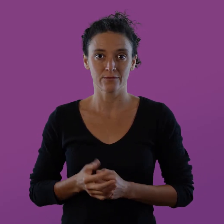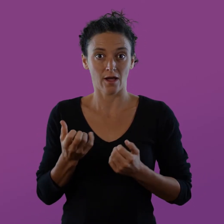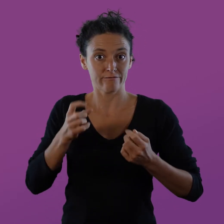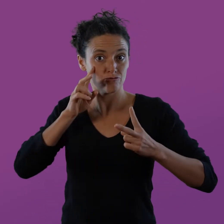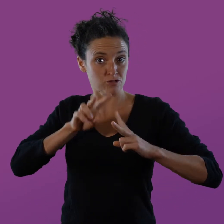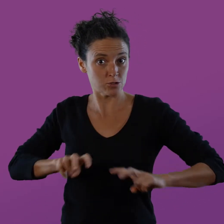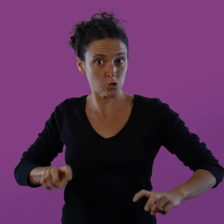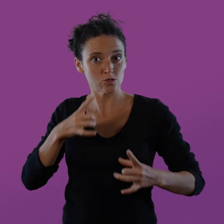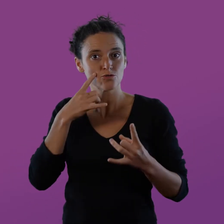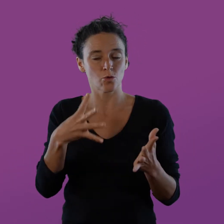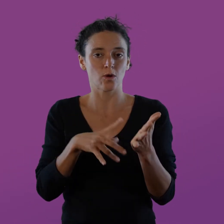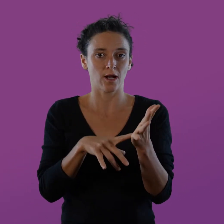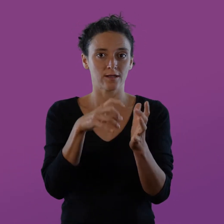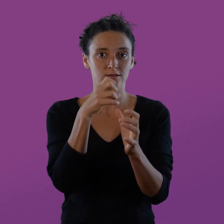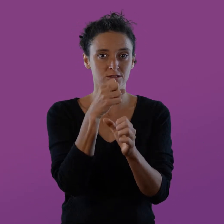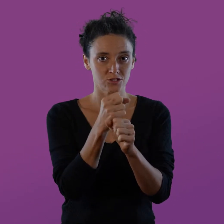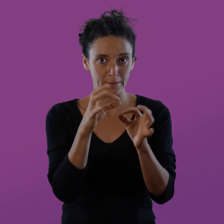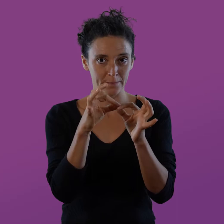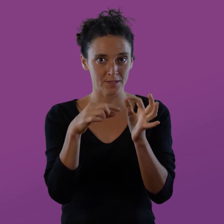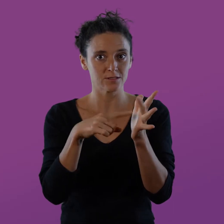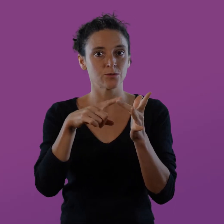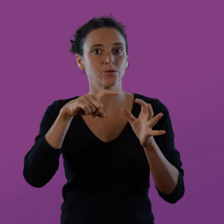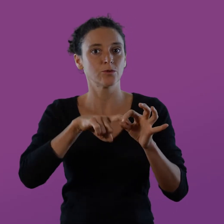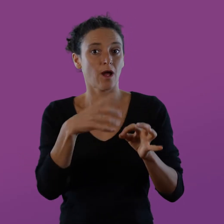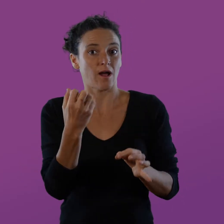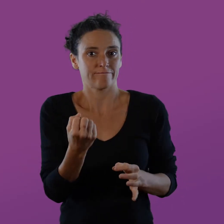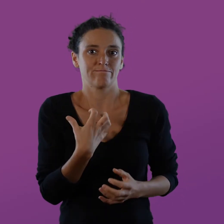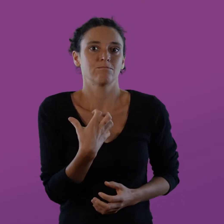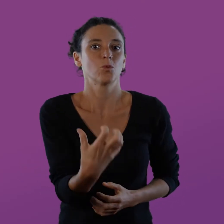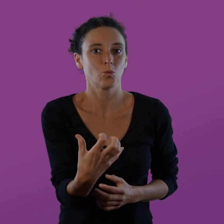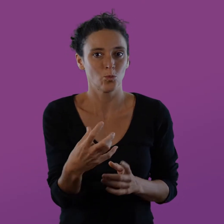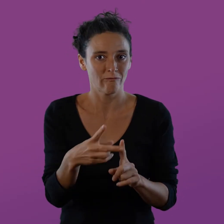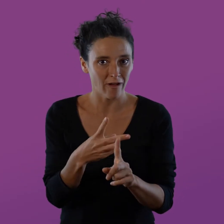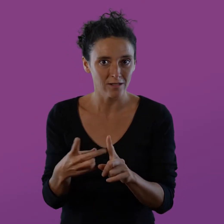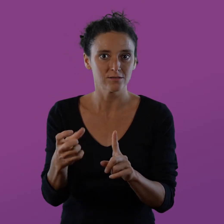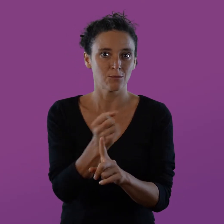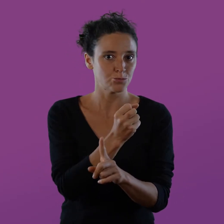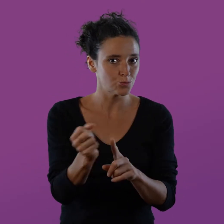Available data indicates that exposure to violence, abuse, neglect and exploitation for -